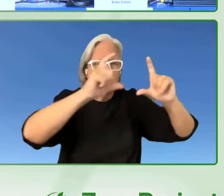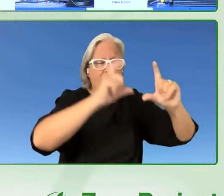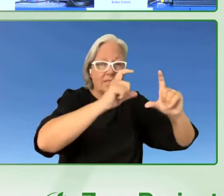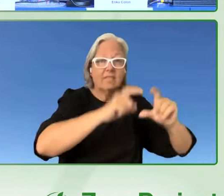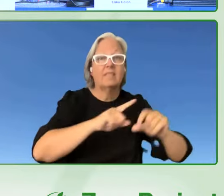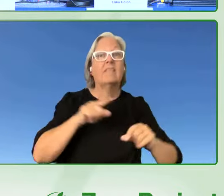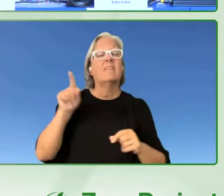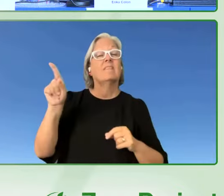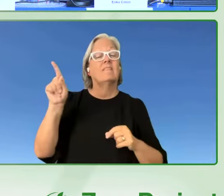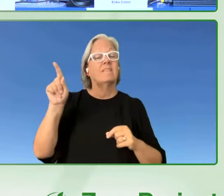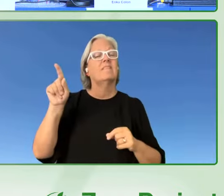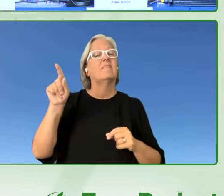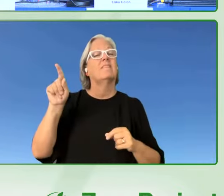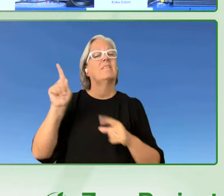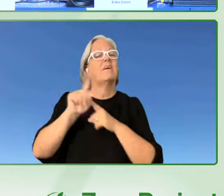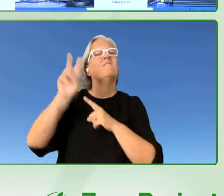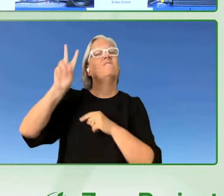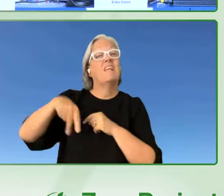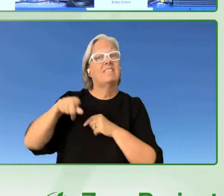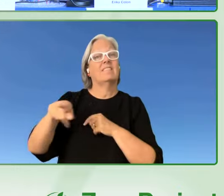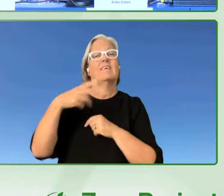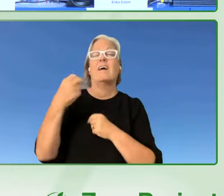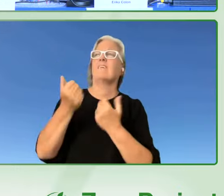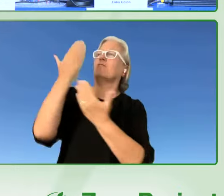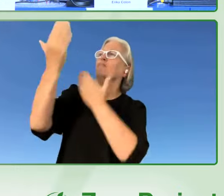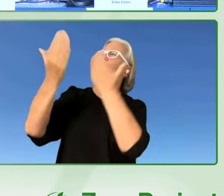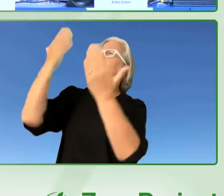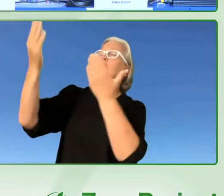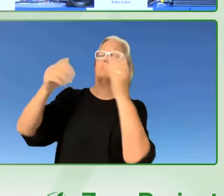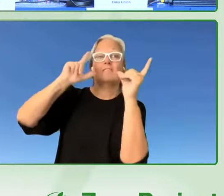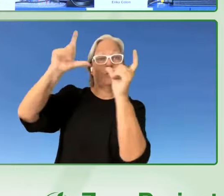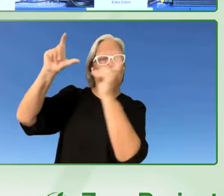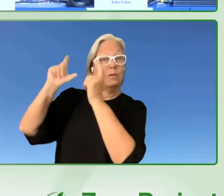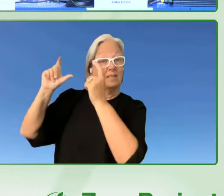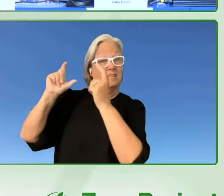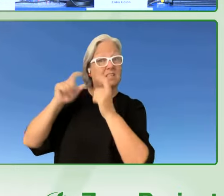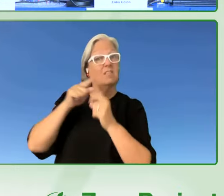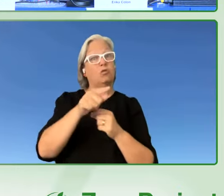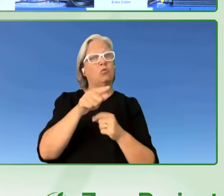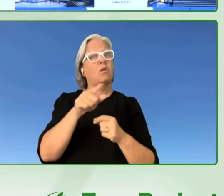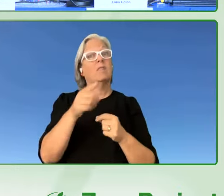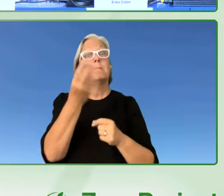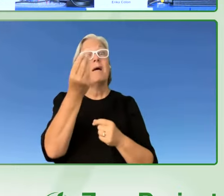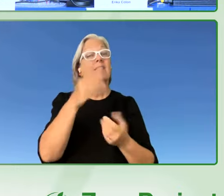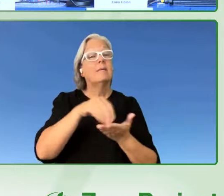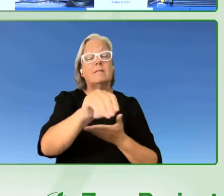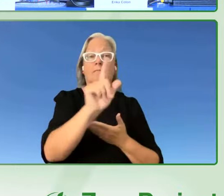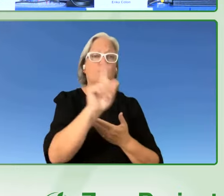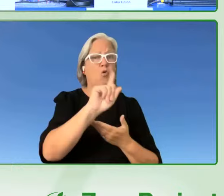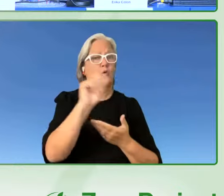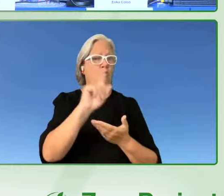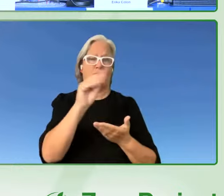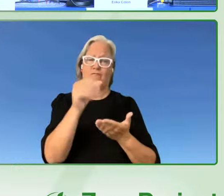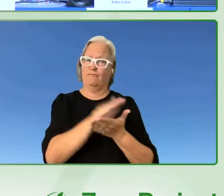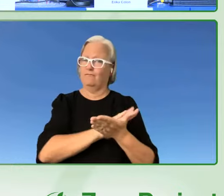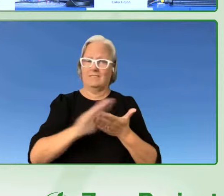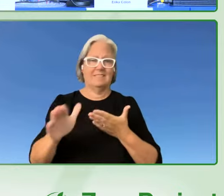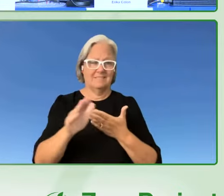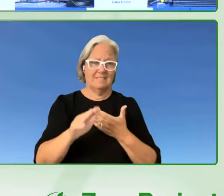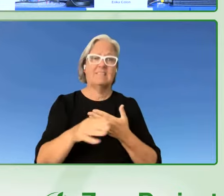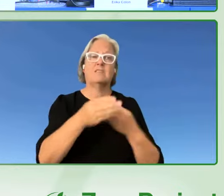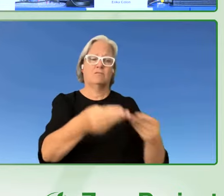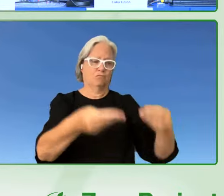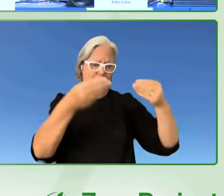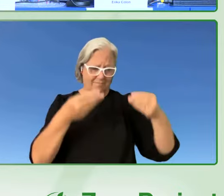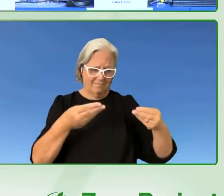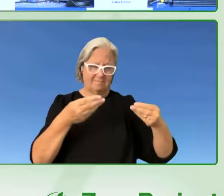Here is a short video of students sharing what they learned from our online program.